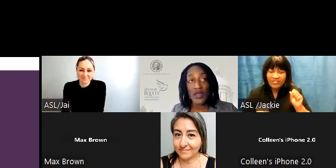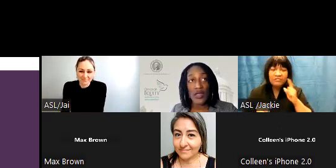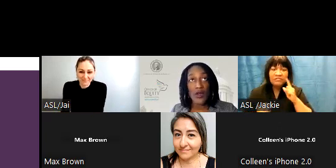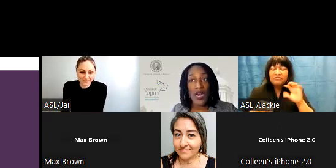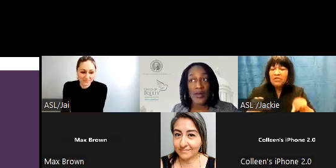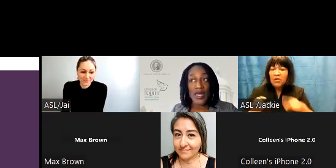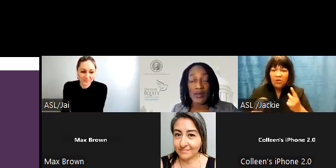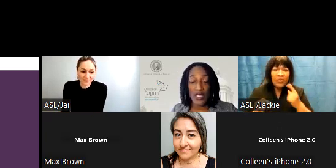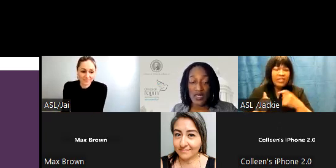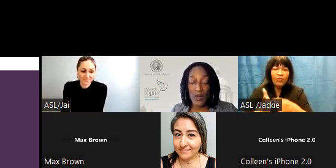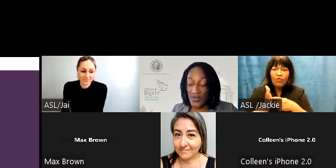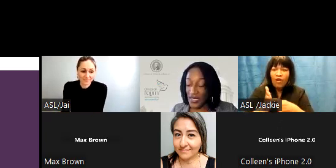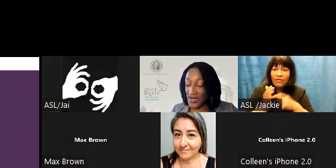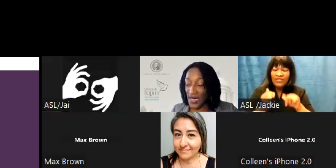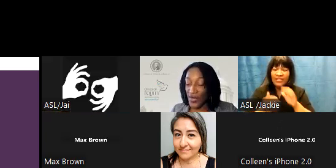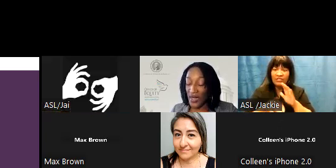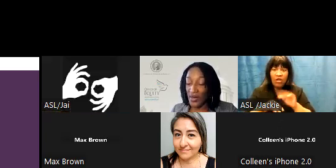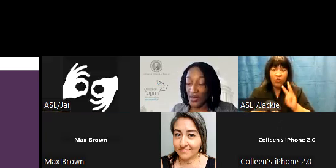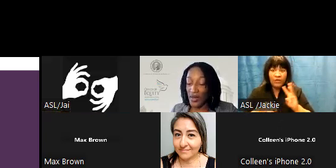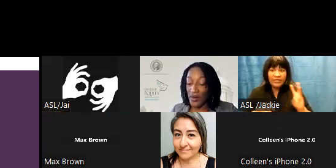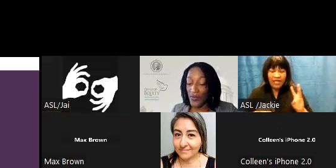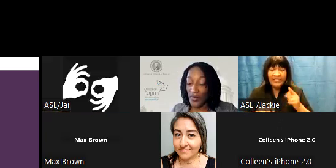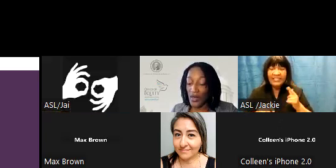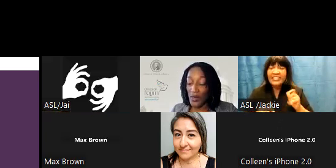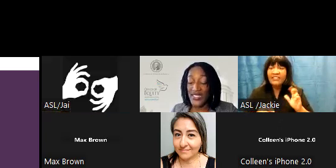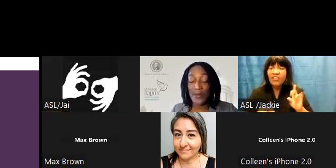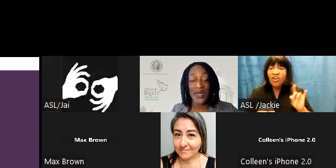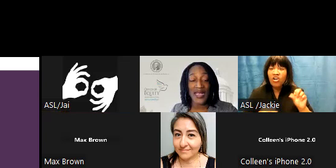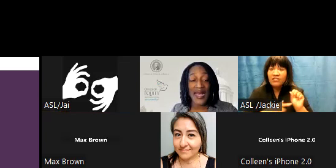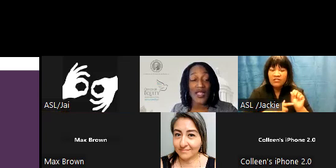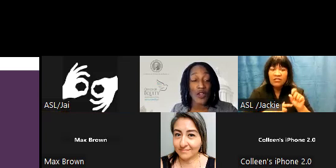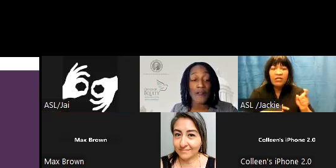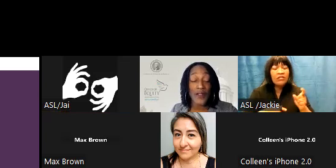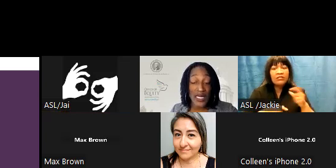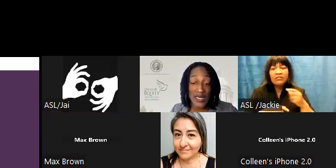The only requirement, which is on our website, is that the recipient cannot incur fees.